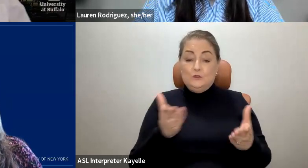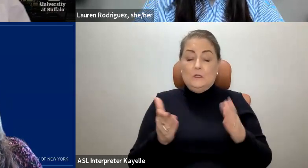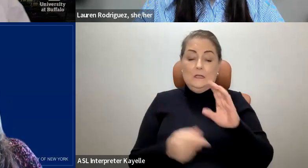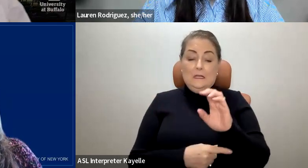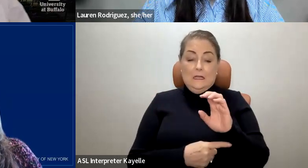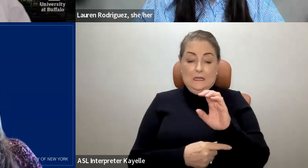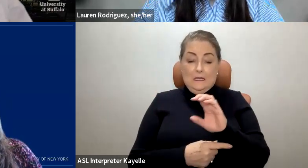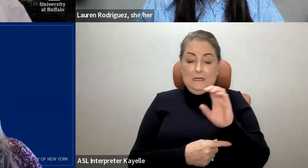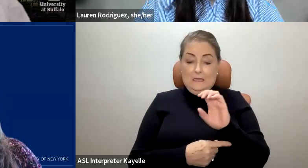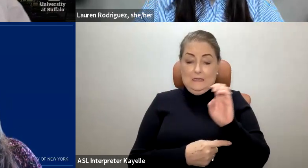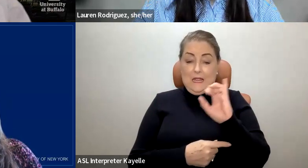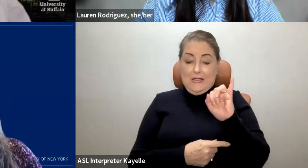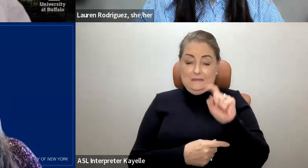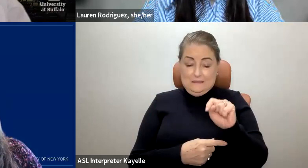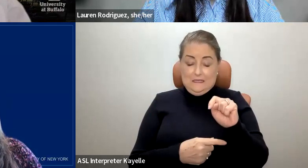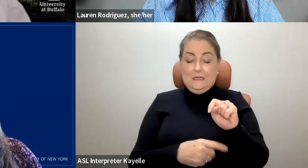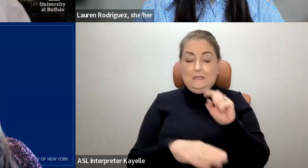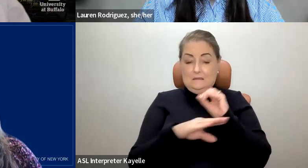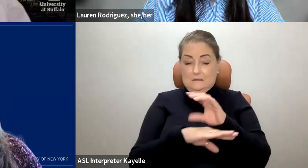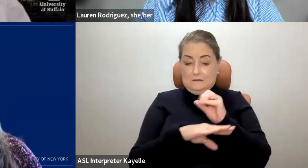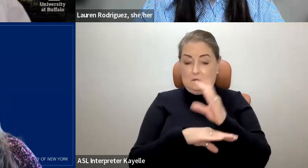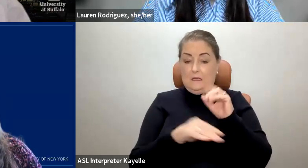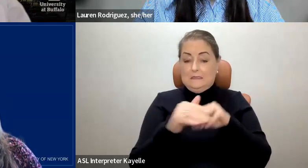accessibility consultant for the SUNY DLE project here at the